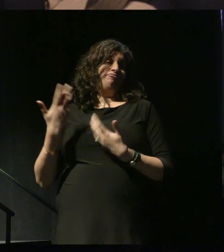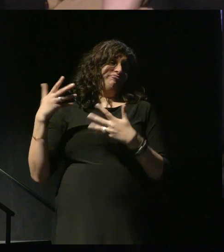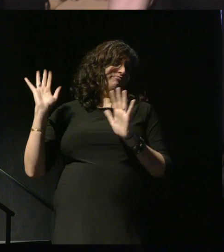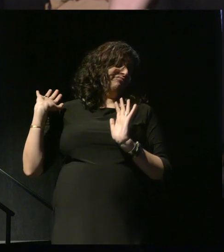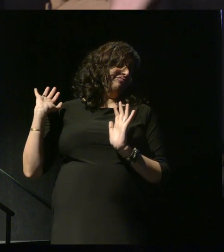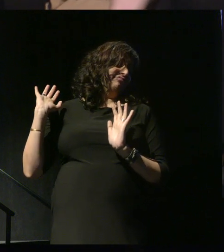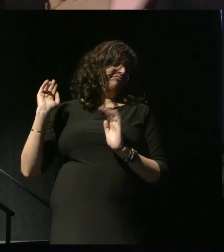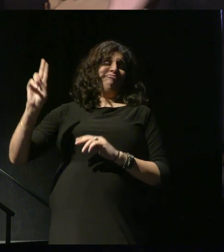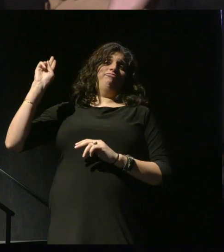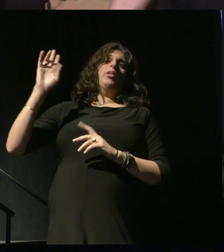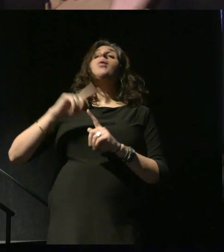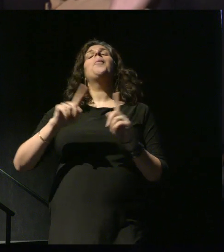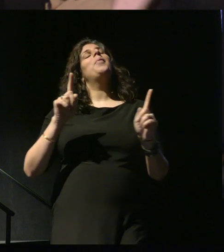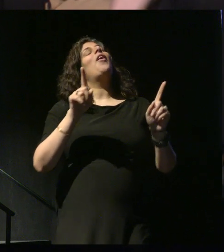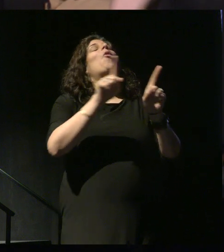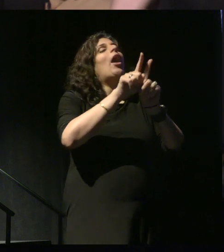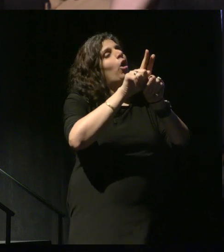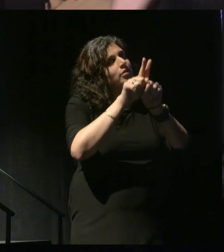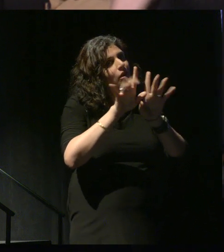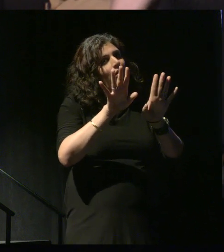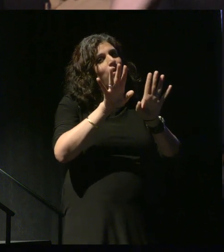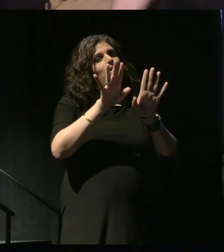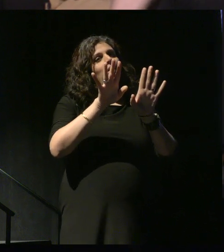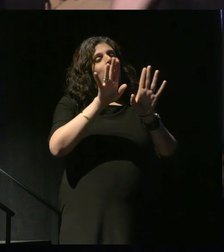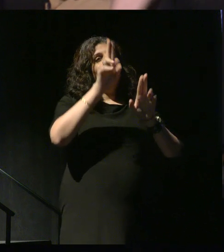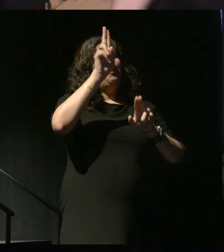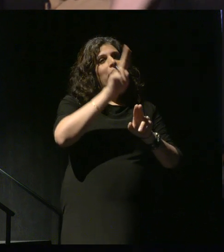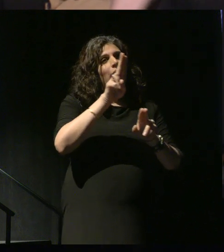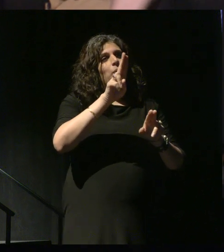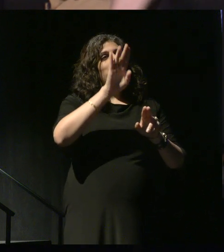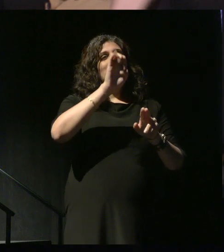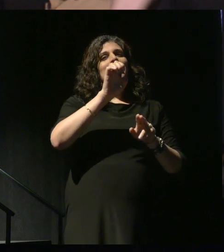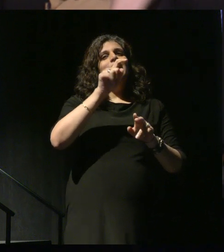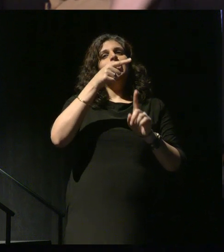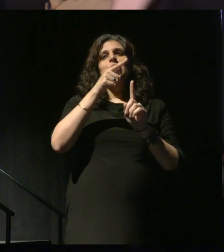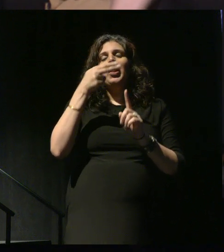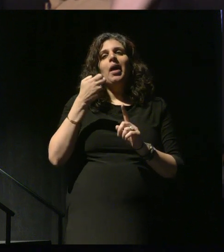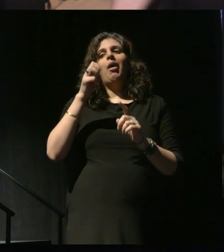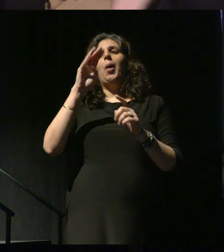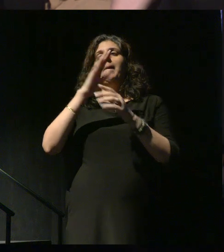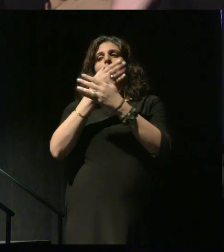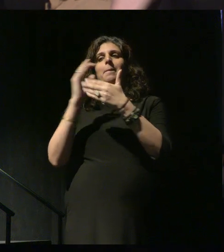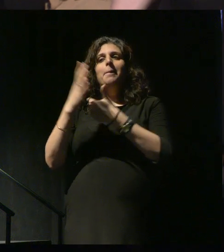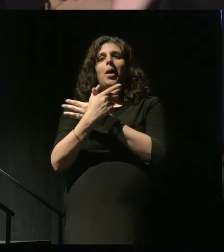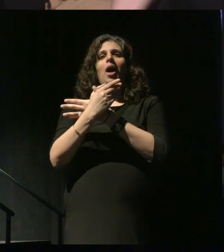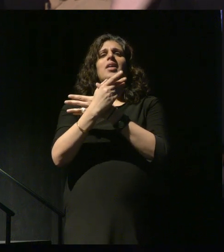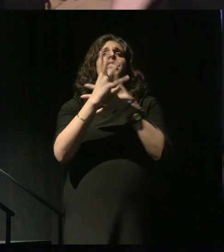Okay, but it also says blessed bee to the mobs. Yes. Living their way through the dark.